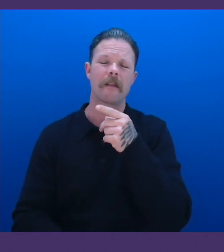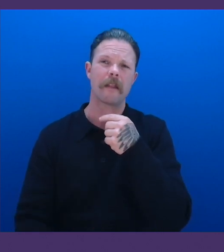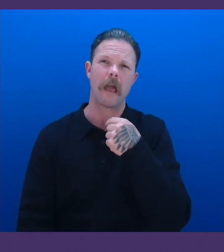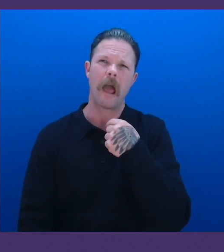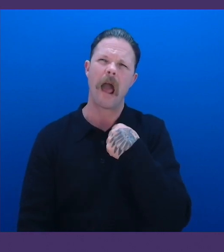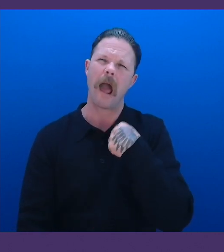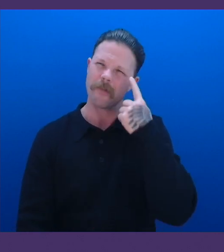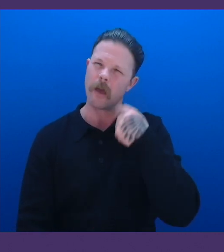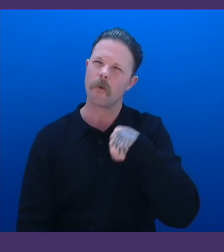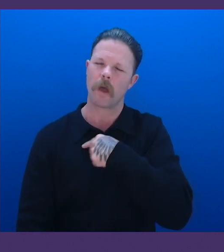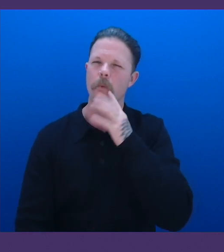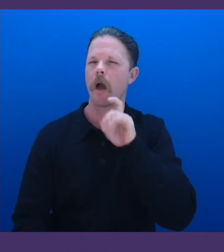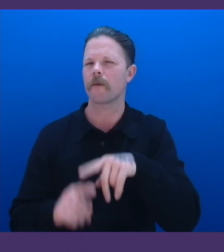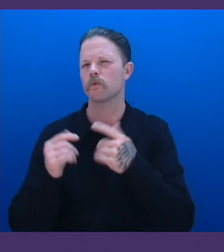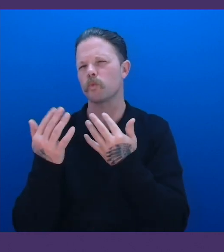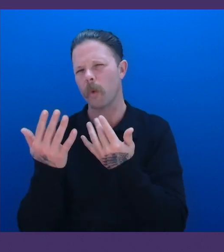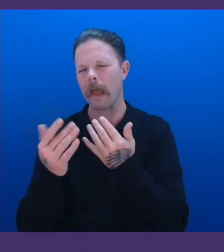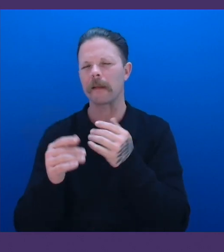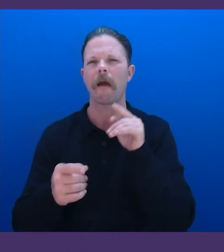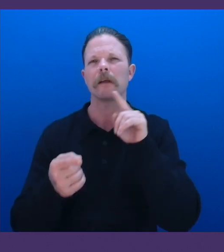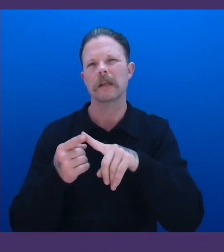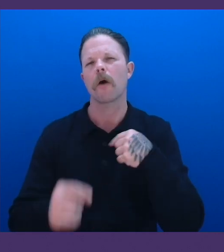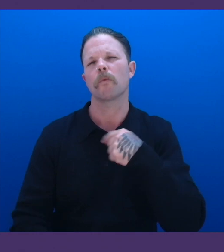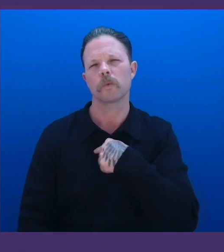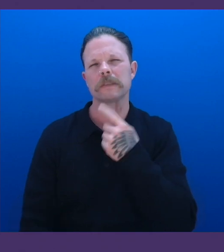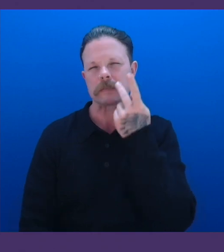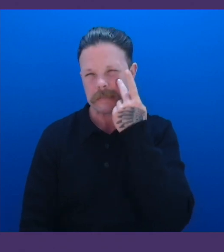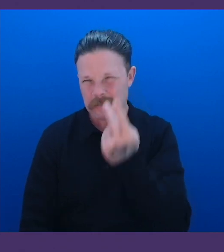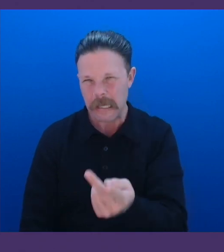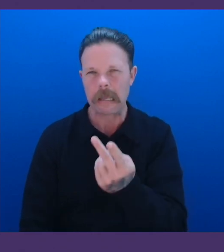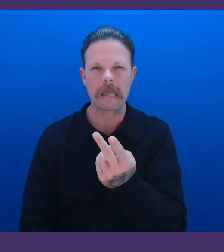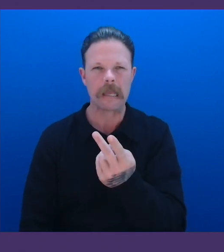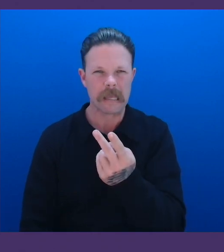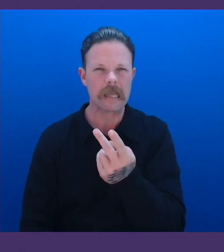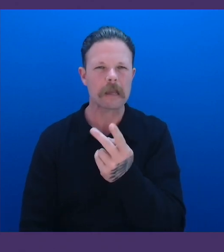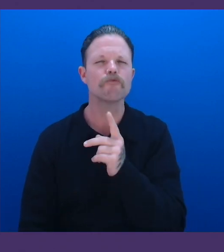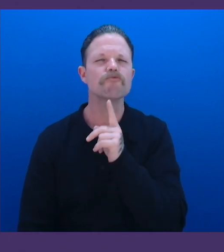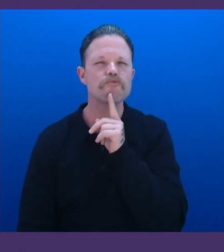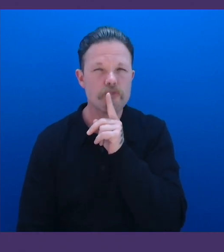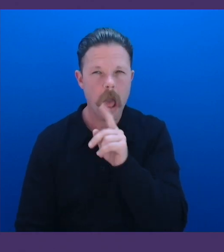until we see, really, how effective it is in terms